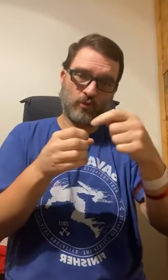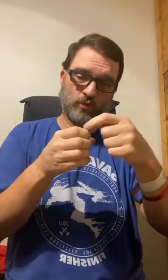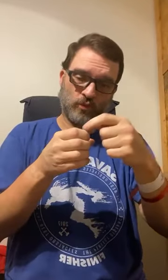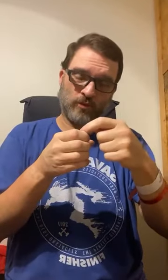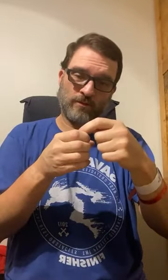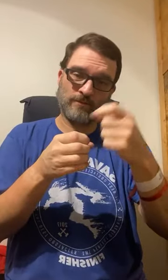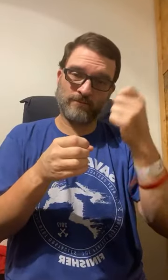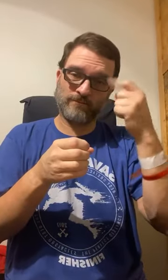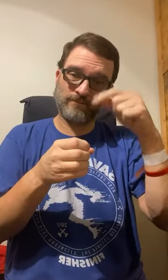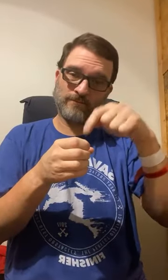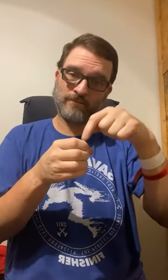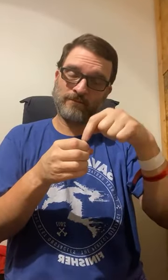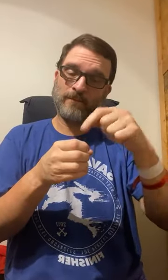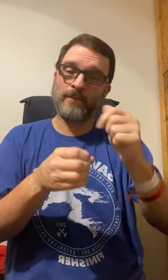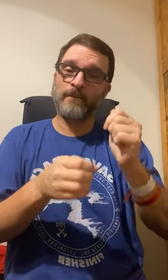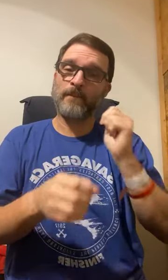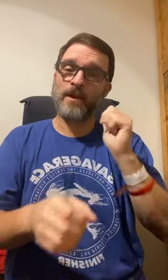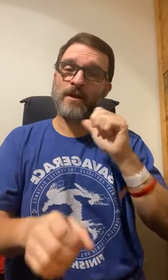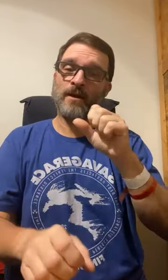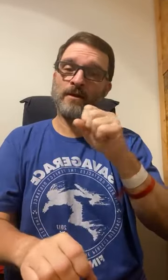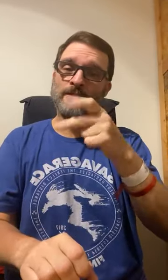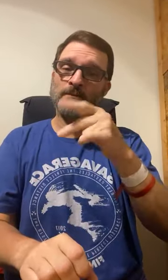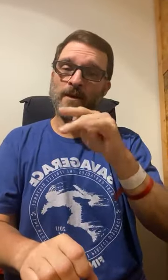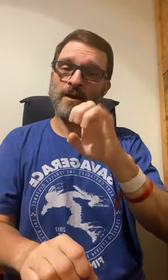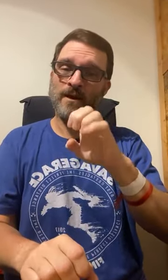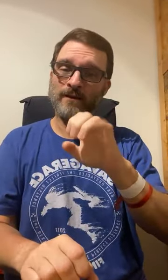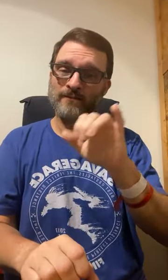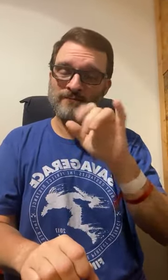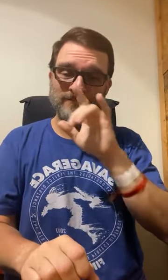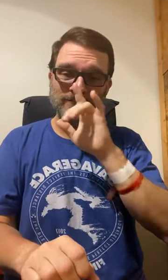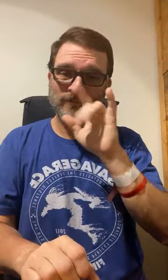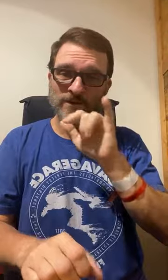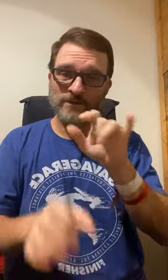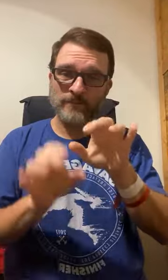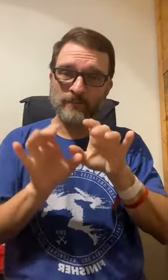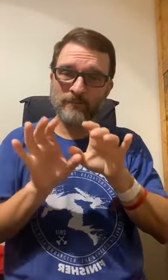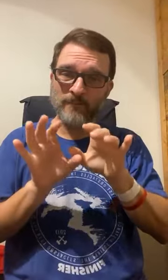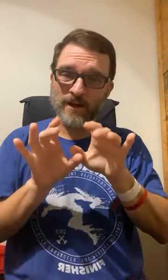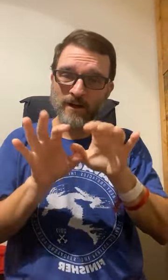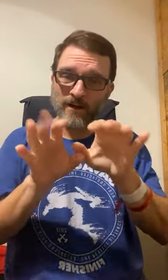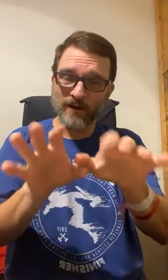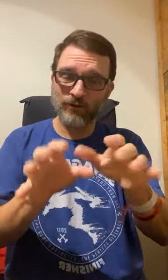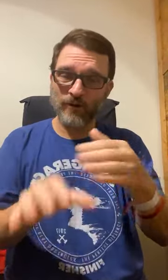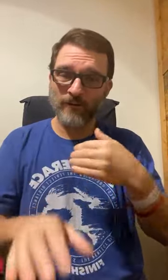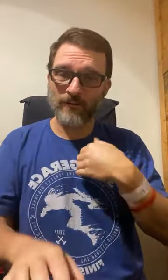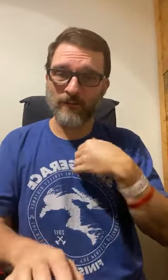Its on the bone This is the back spine. This area looks like a spider.